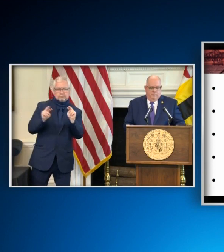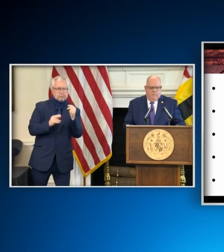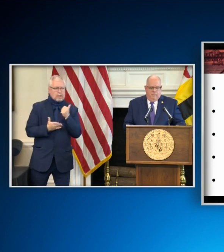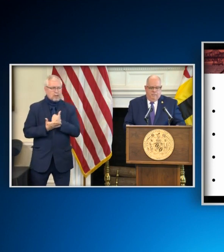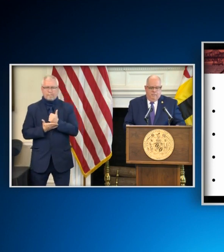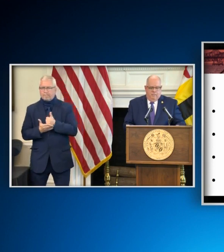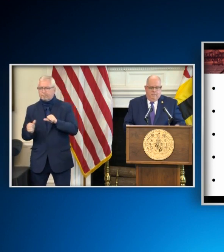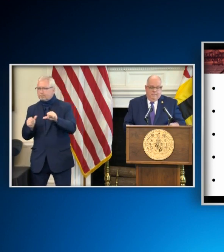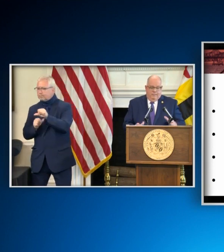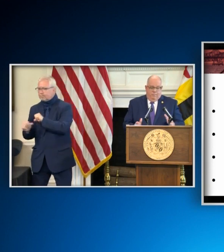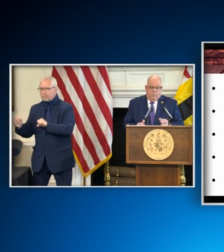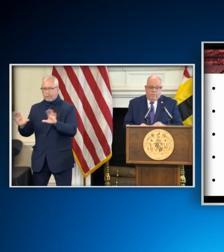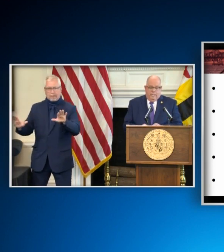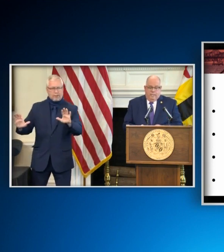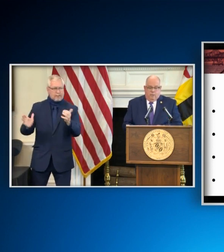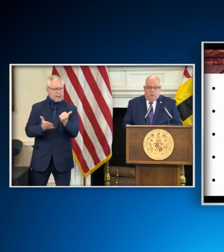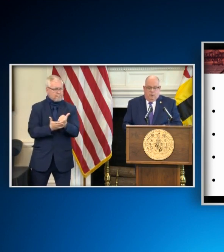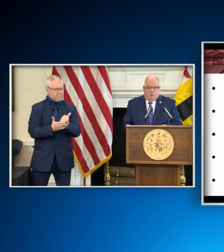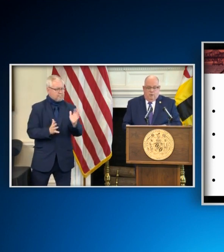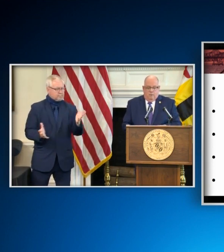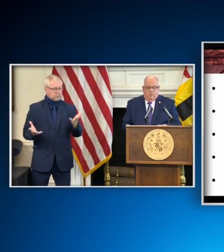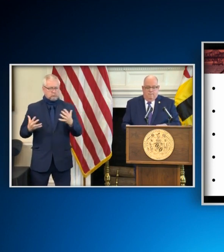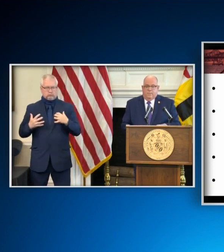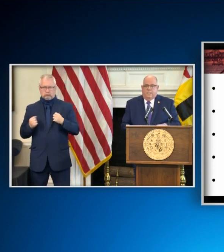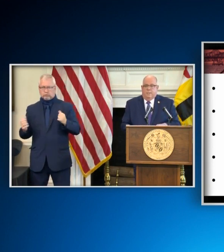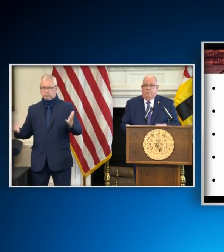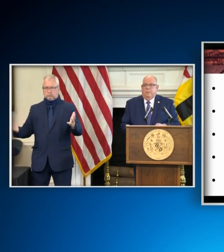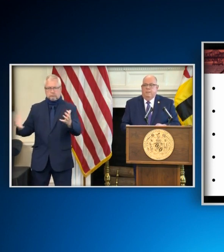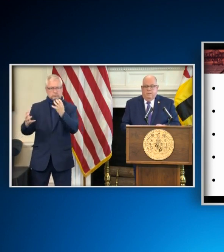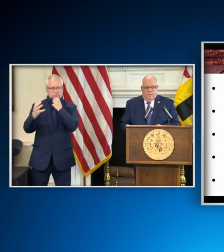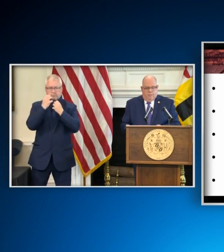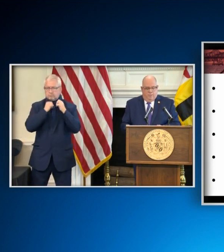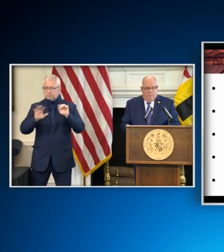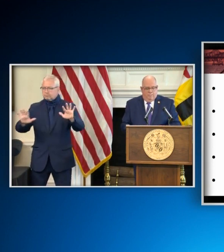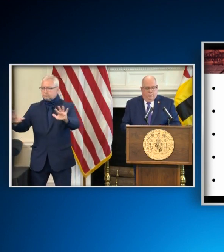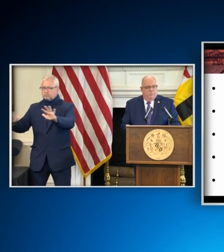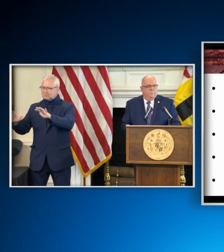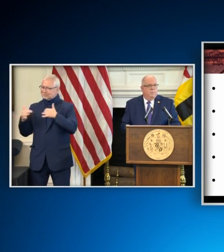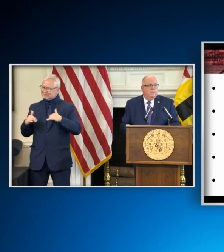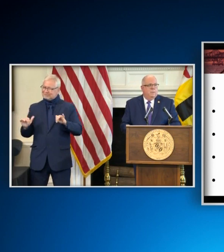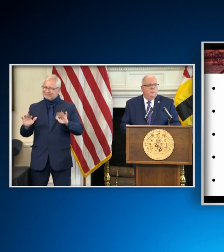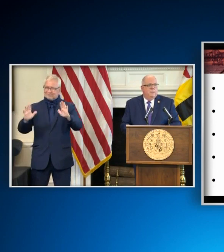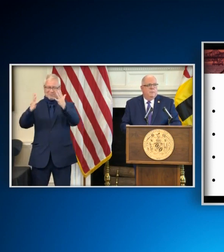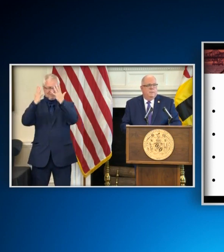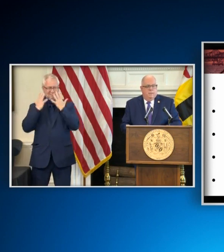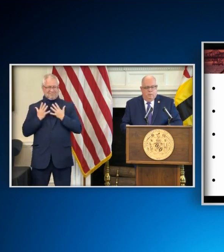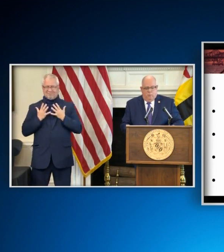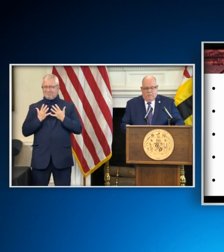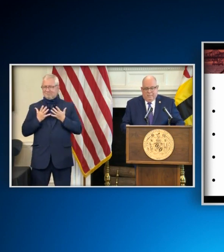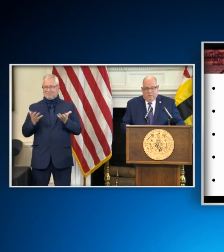OUR RESPONSIBLE BEHAVIOR IS CRITICAL AND THAT CONTINUED EFFORTS TO DEFEAT IT.